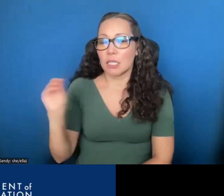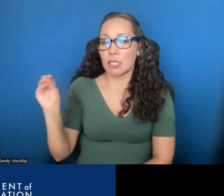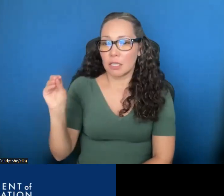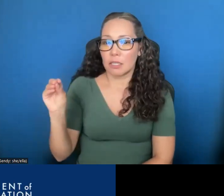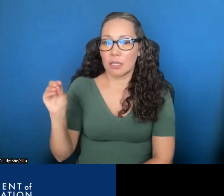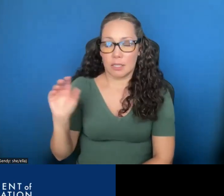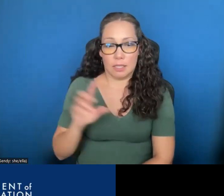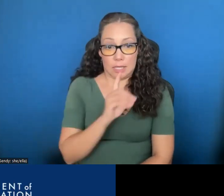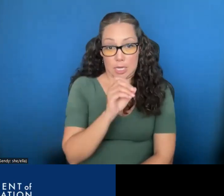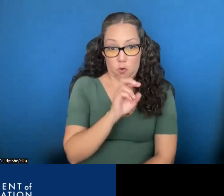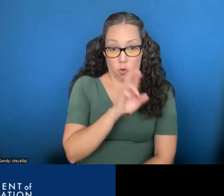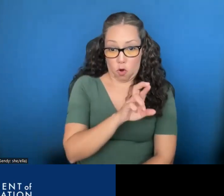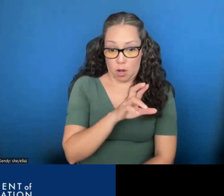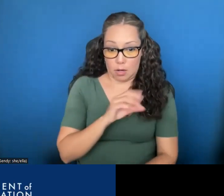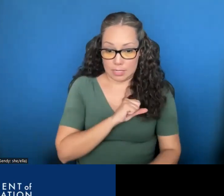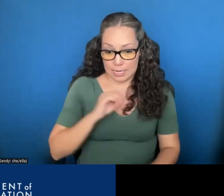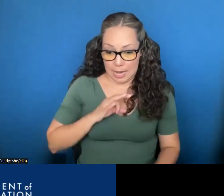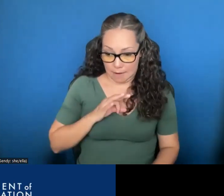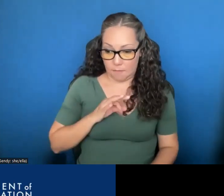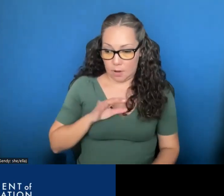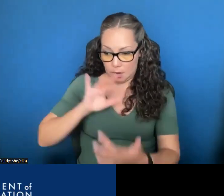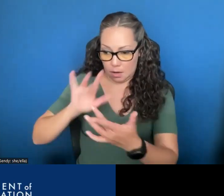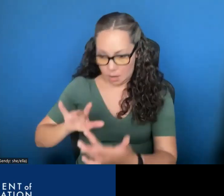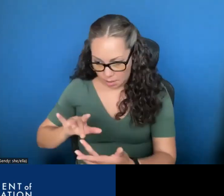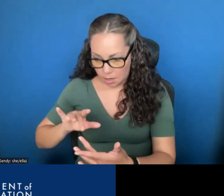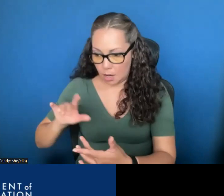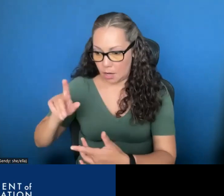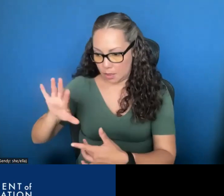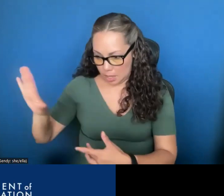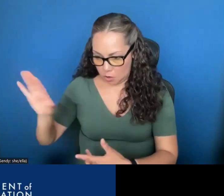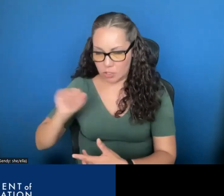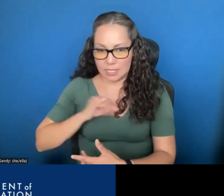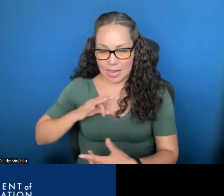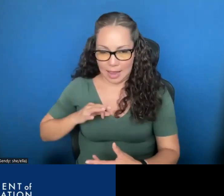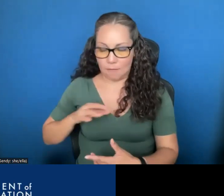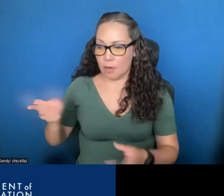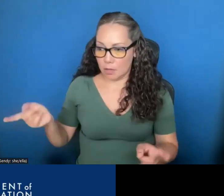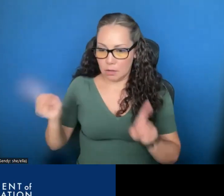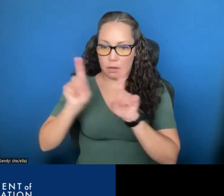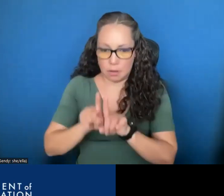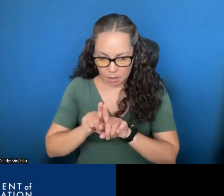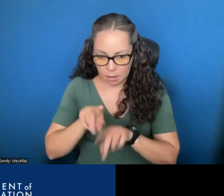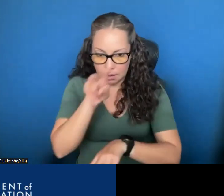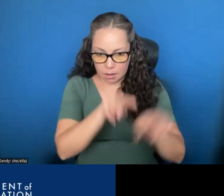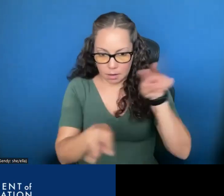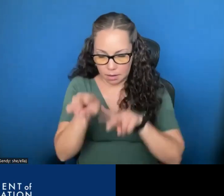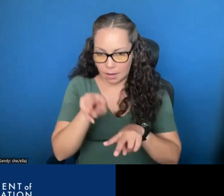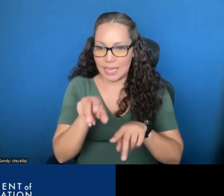rehab staff or out with Department of Aging staff to conduct site visits for the adrc site visits